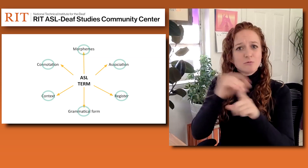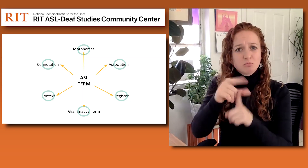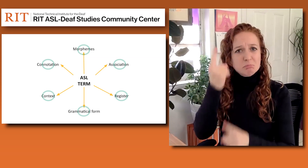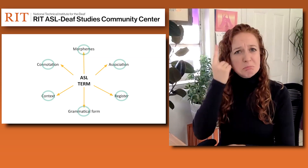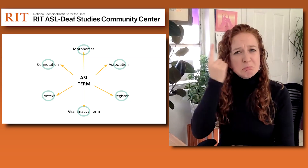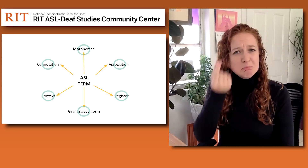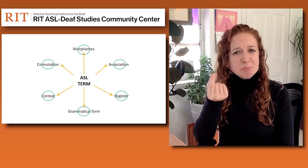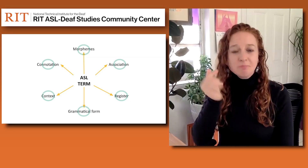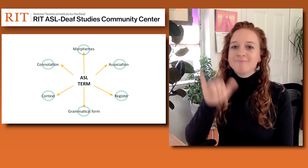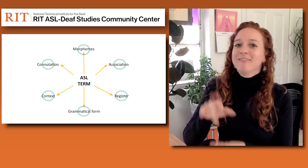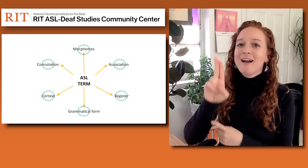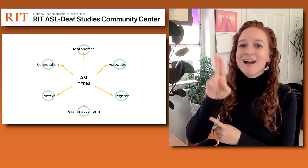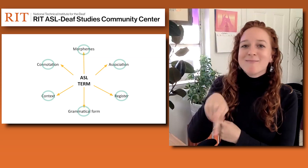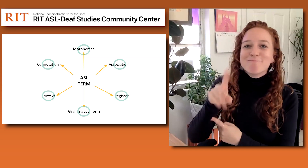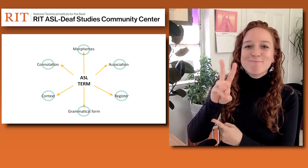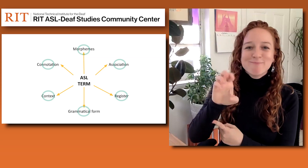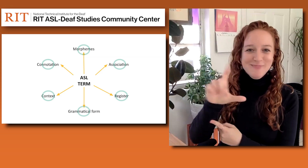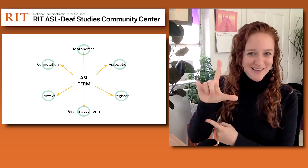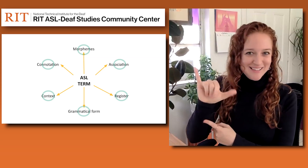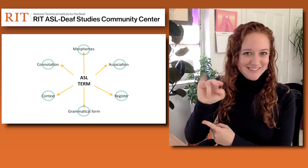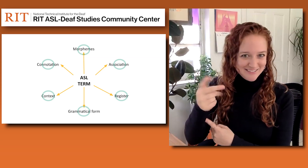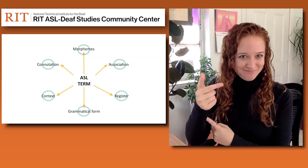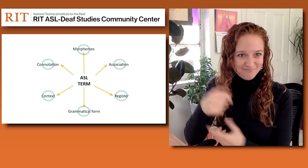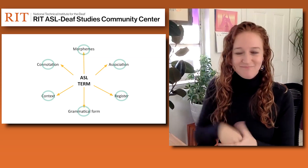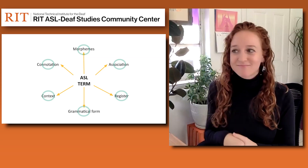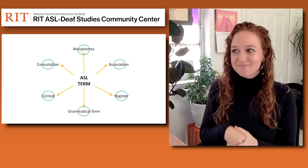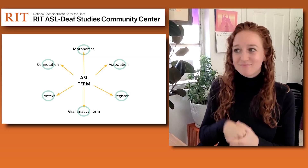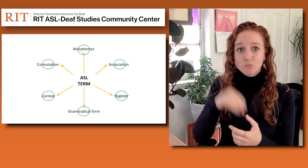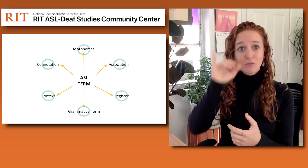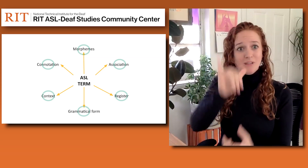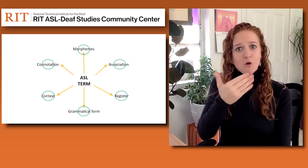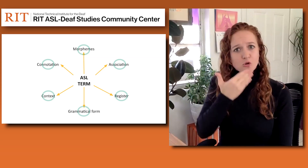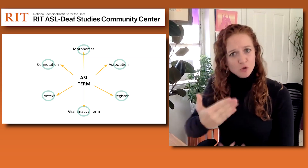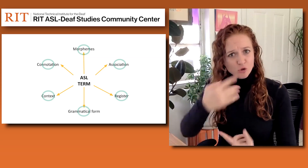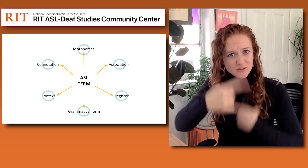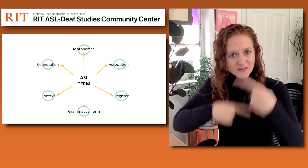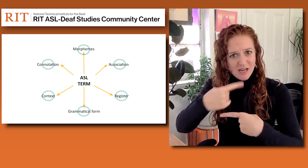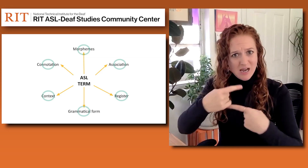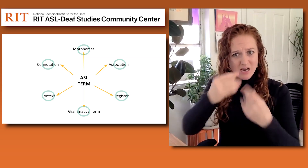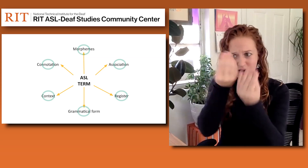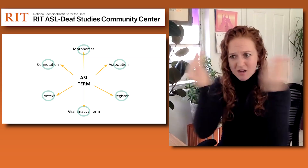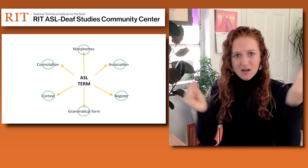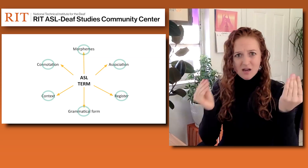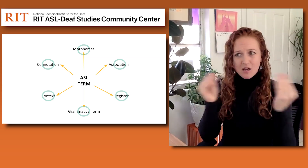In English you might wonder what the word is. It's upwelling. But that's a great sign, though.